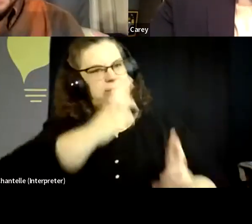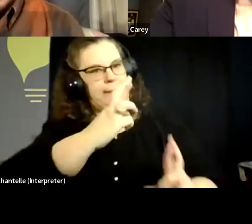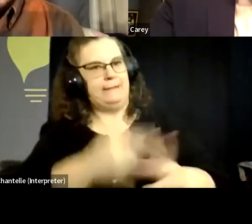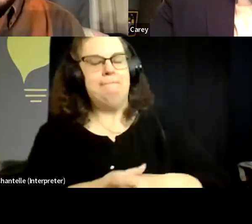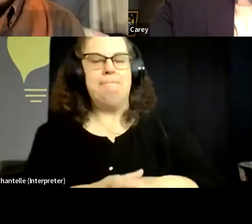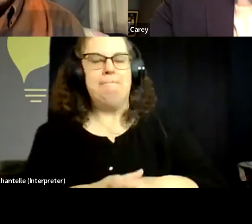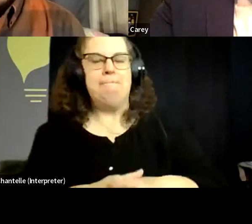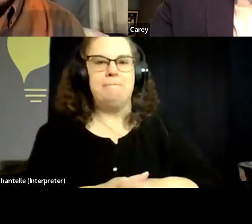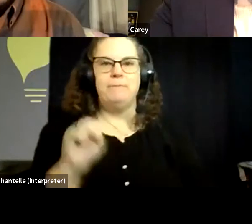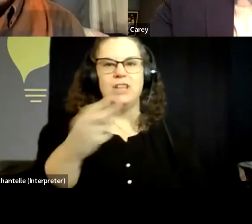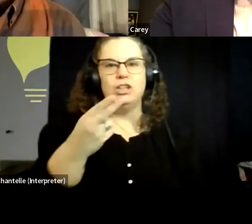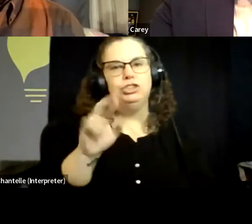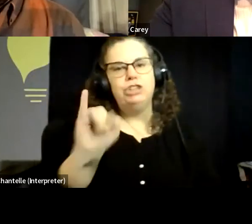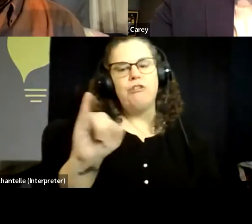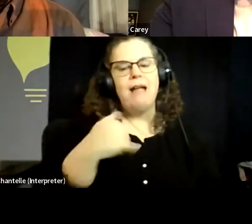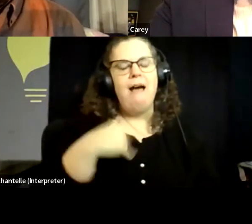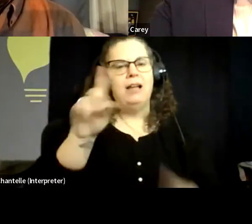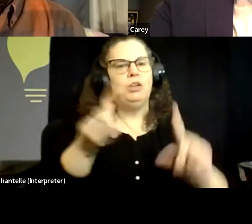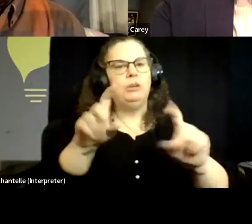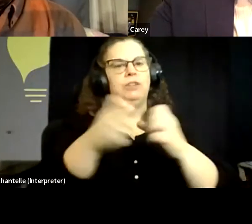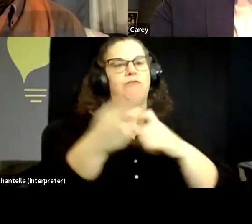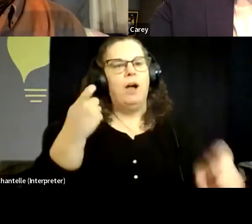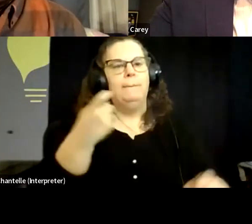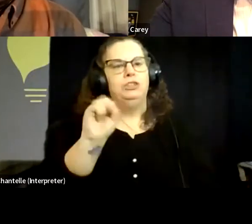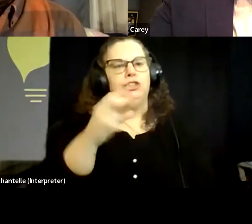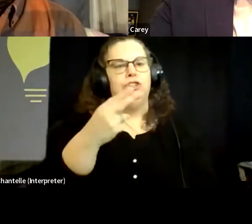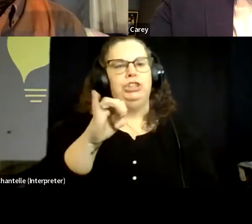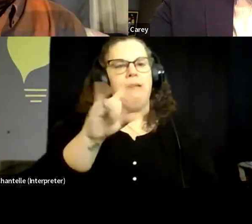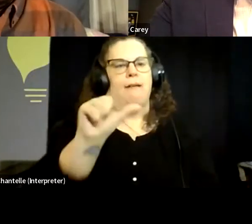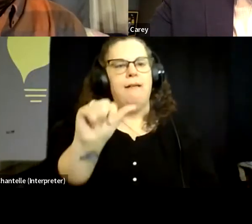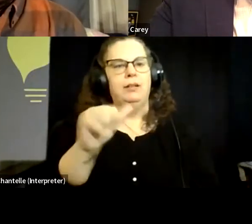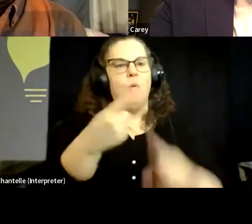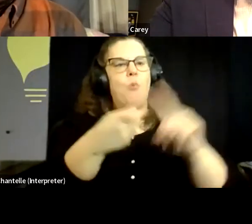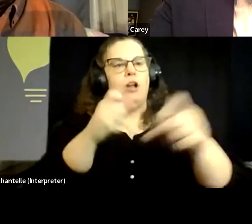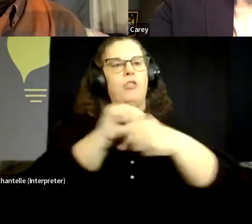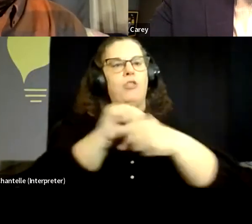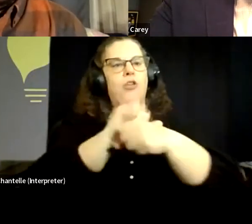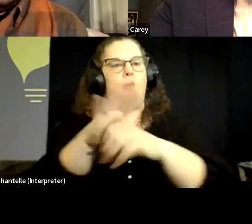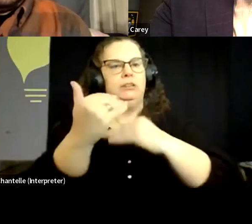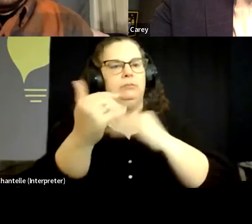. Sherri, we have a question from Sheila , what are the Covid restriction